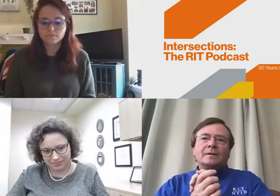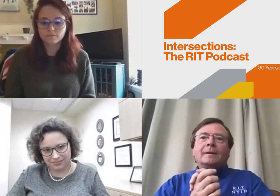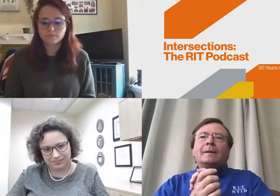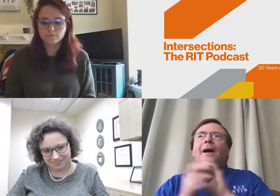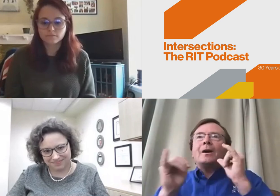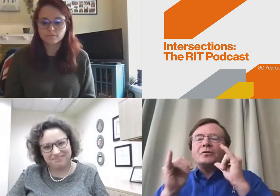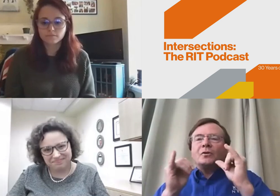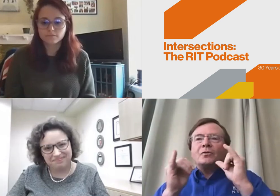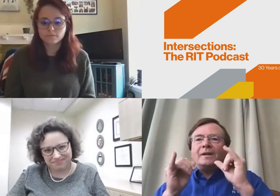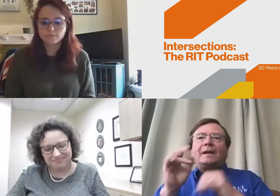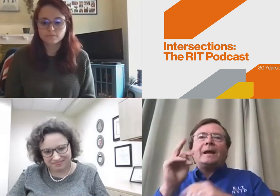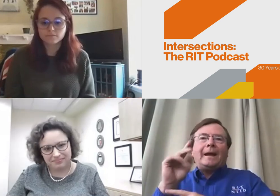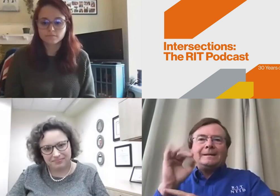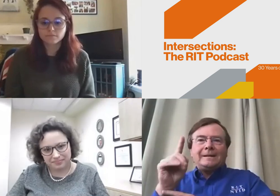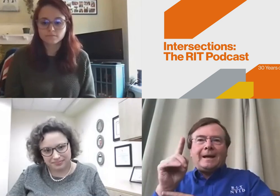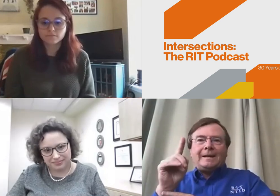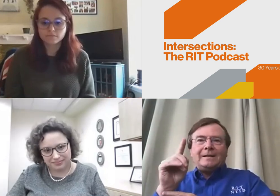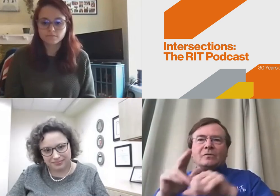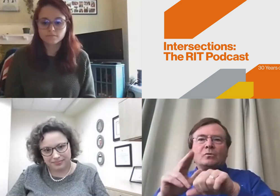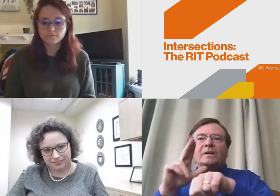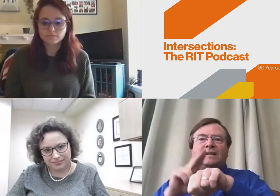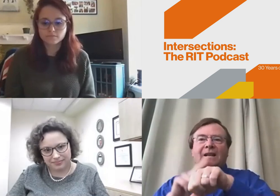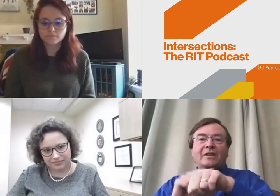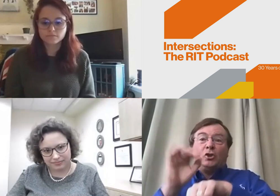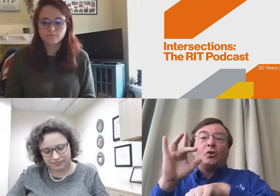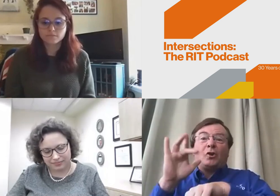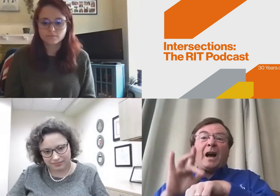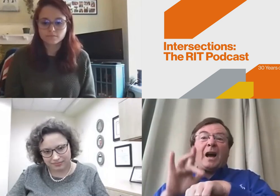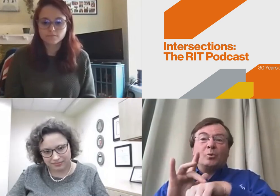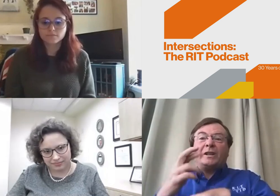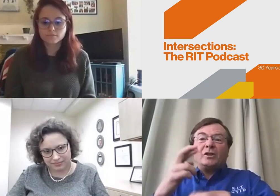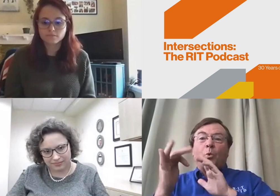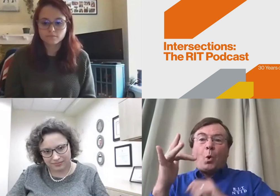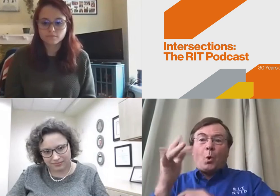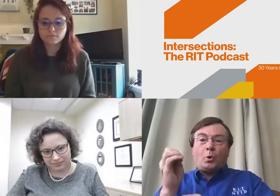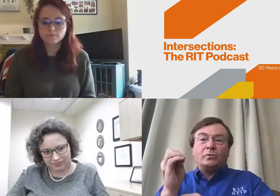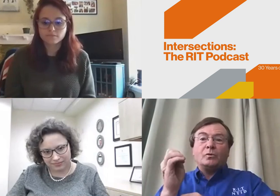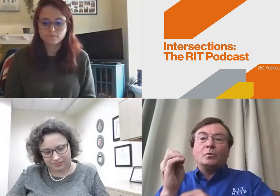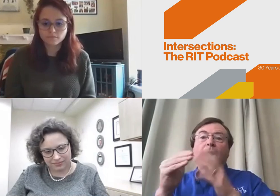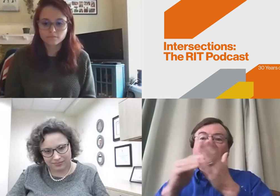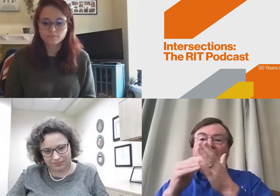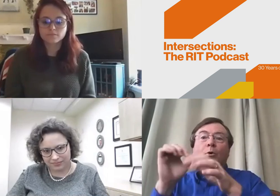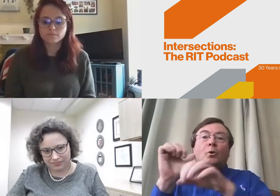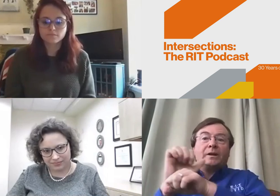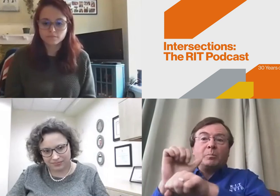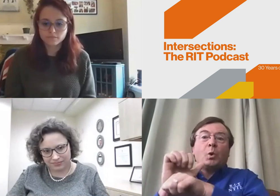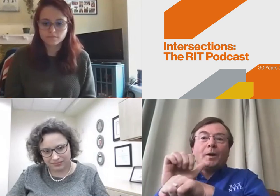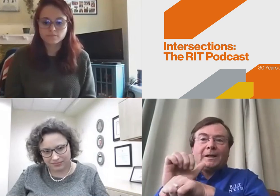I also think NTID, through its national outreach role and through our Center on Employment,